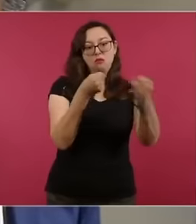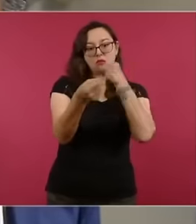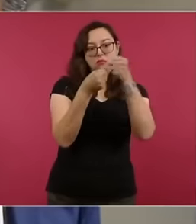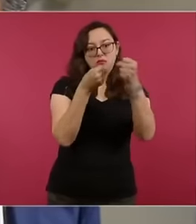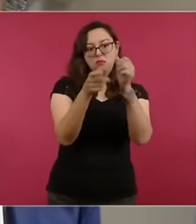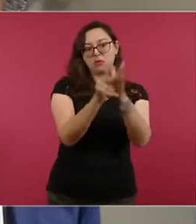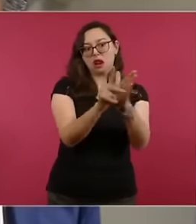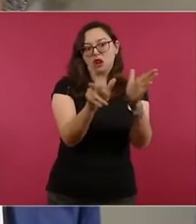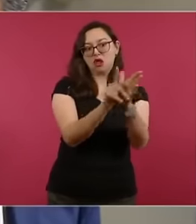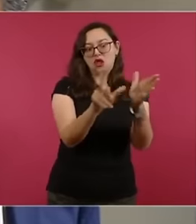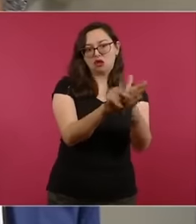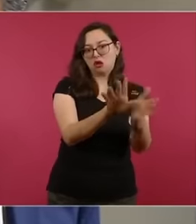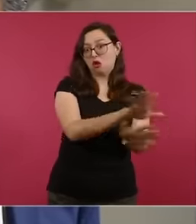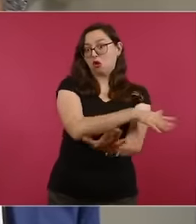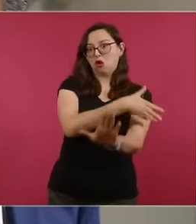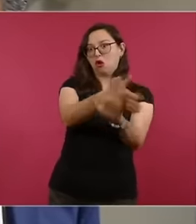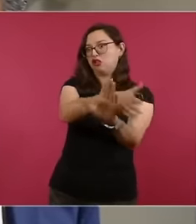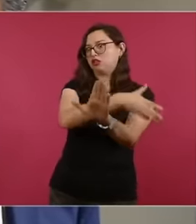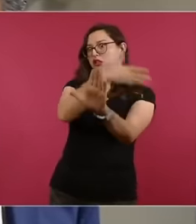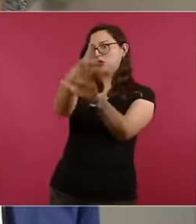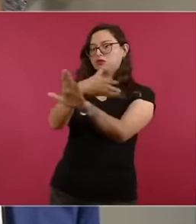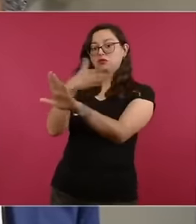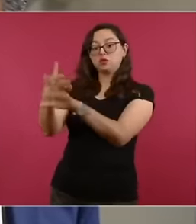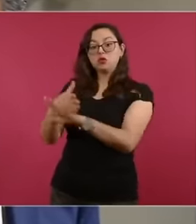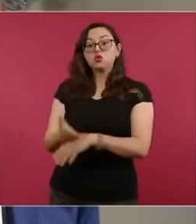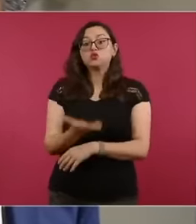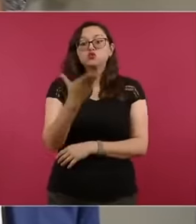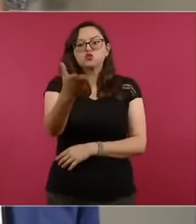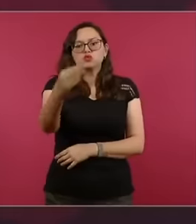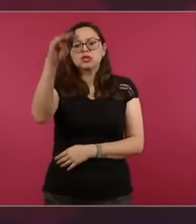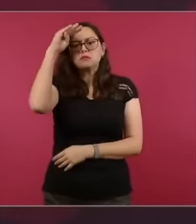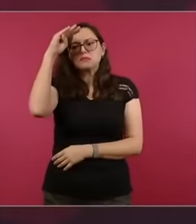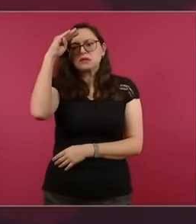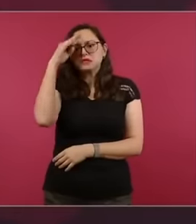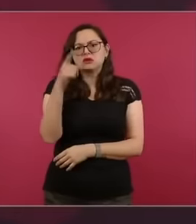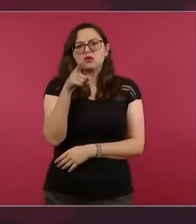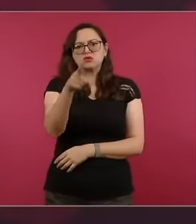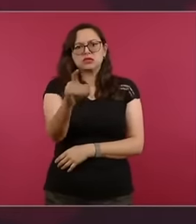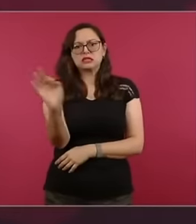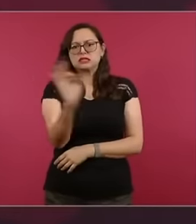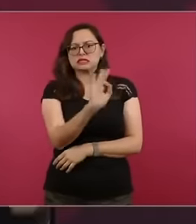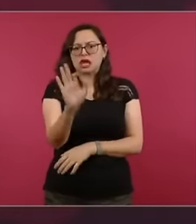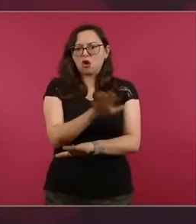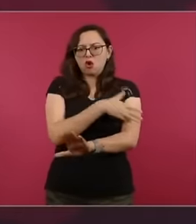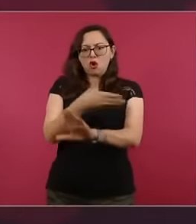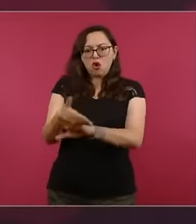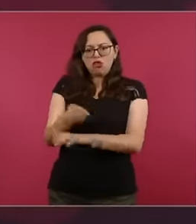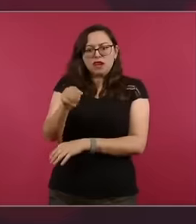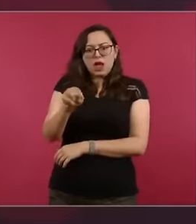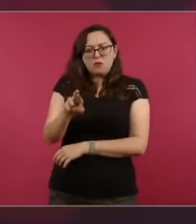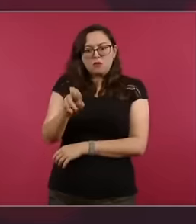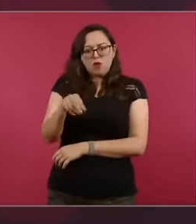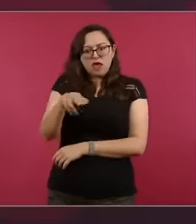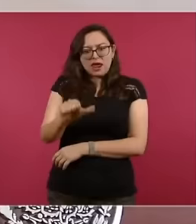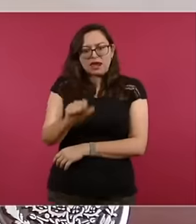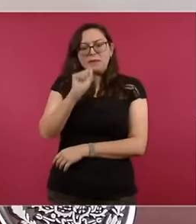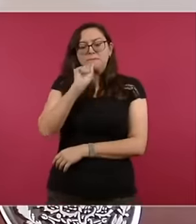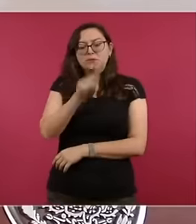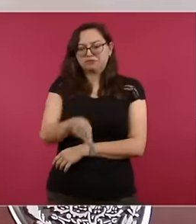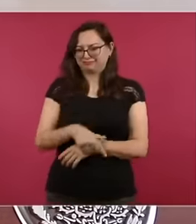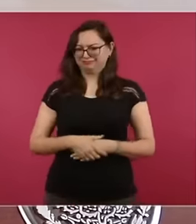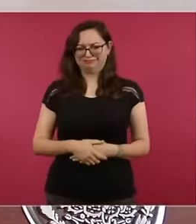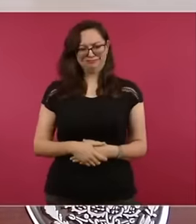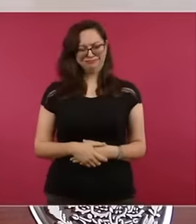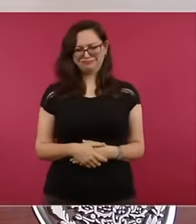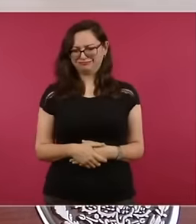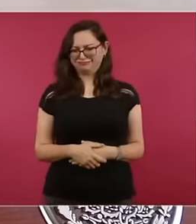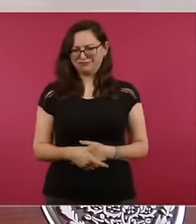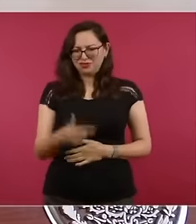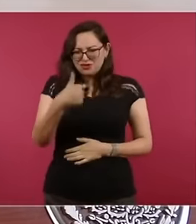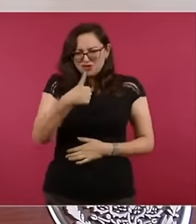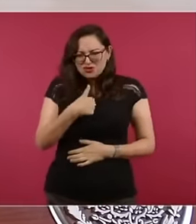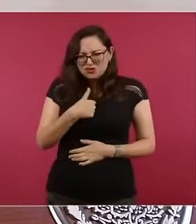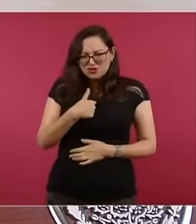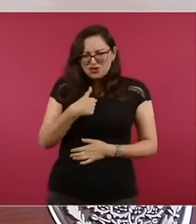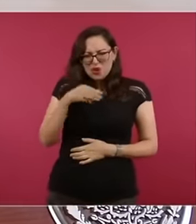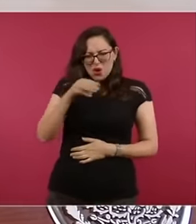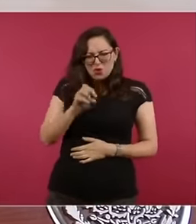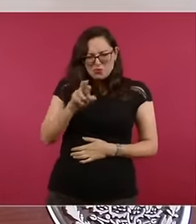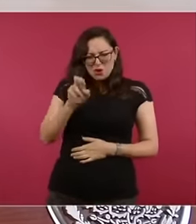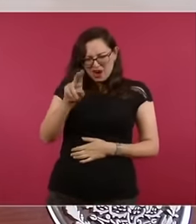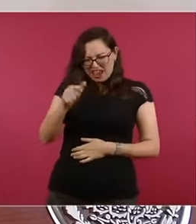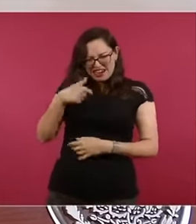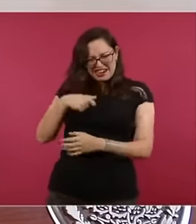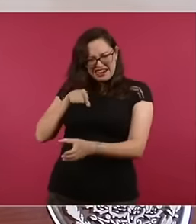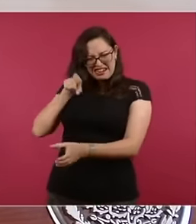I have affected your own party no no no no because I handed over the baton from Mando Yes,